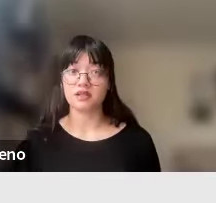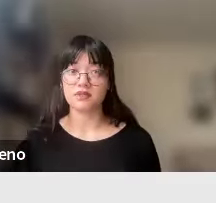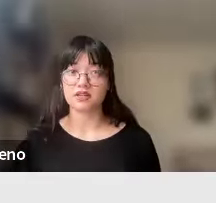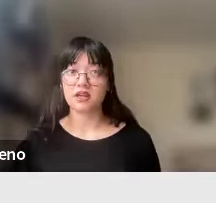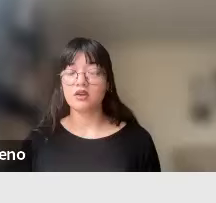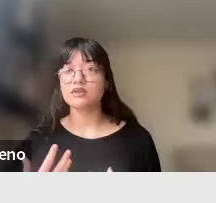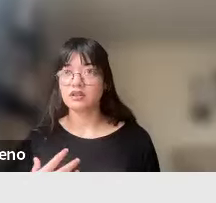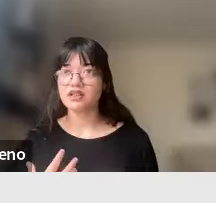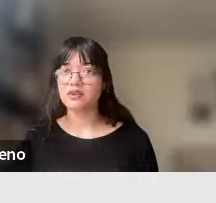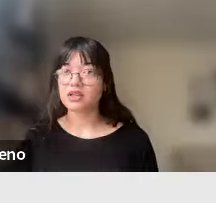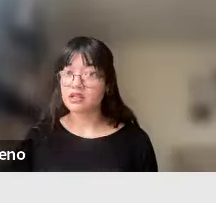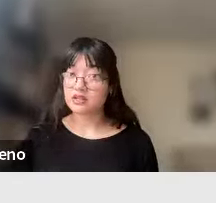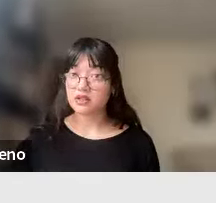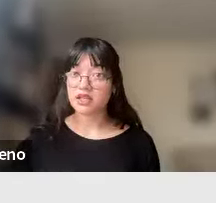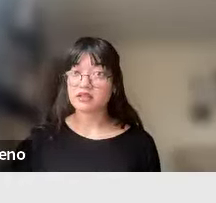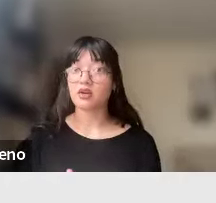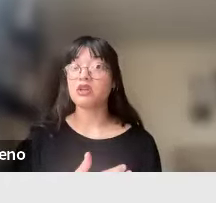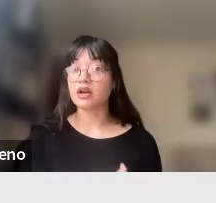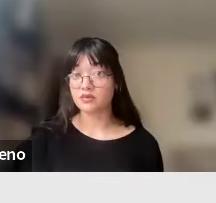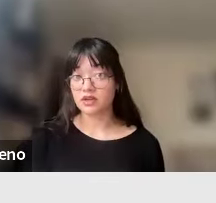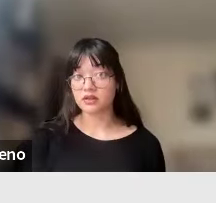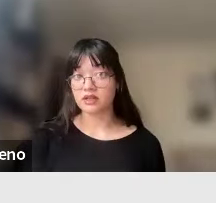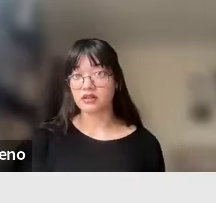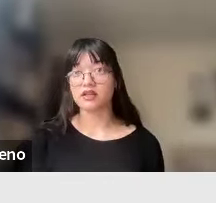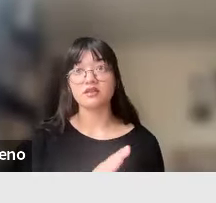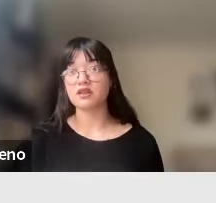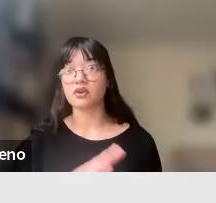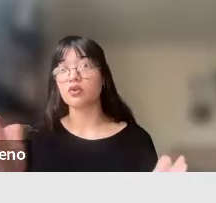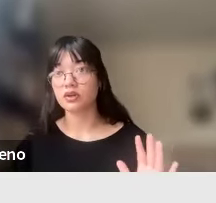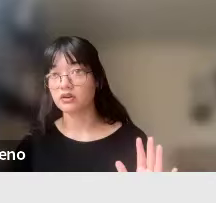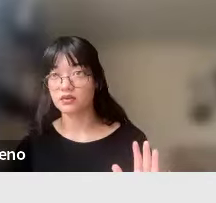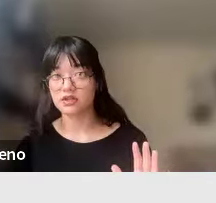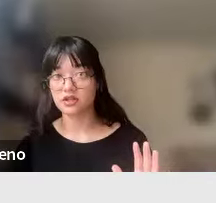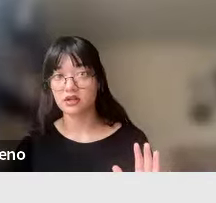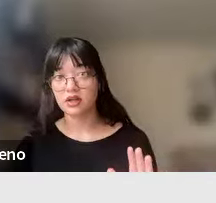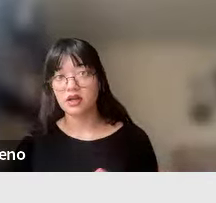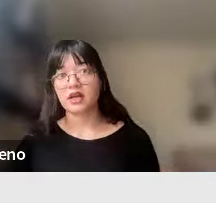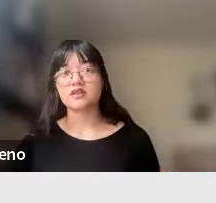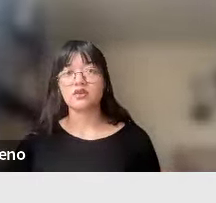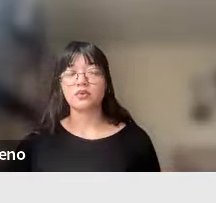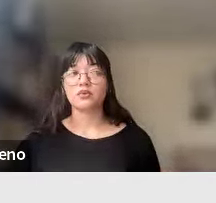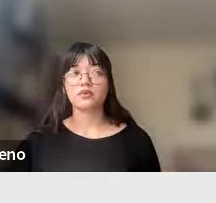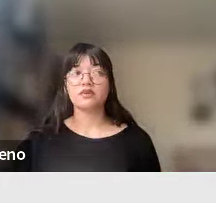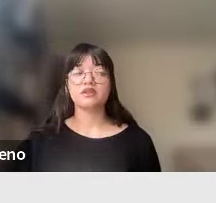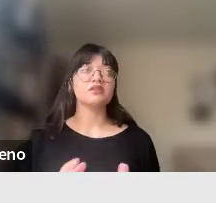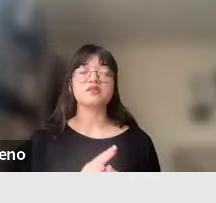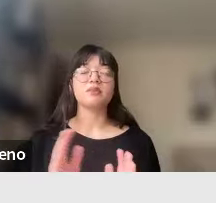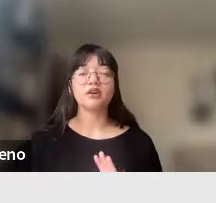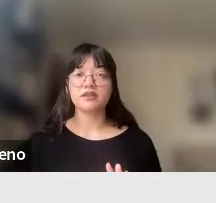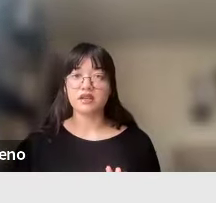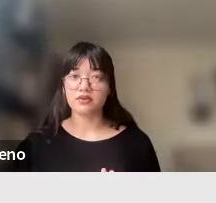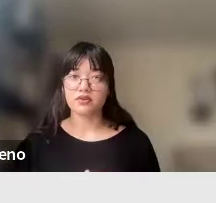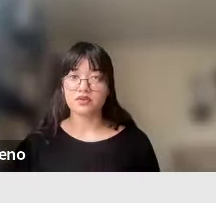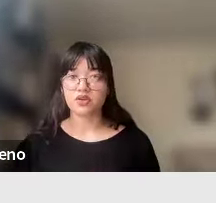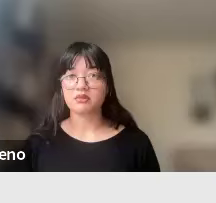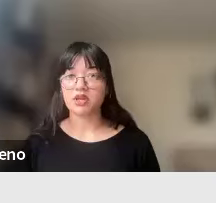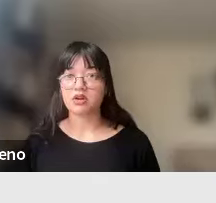the subject, it was expected to save on a whole year of tuition. Despite these efforts to make